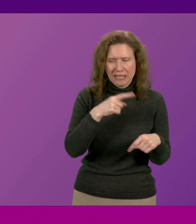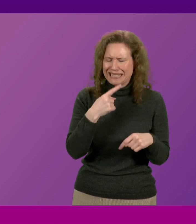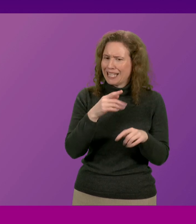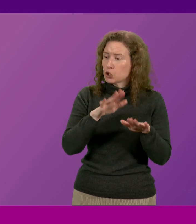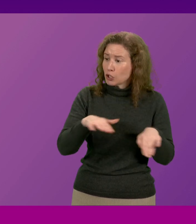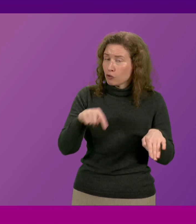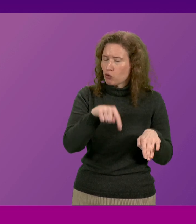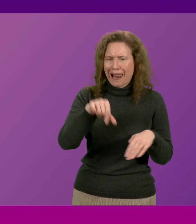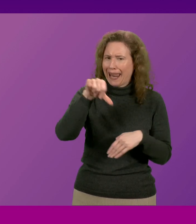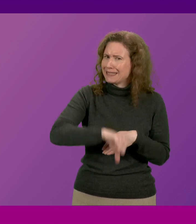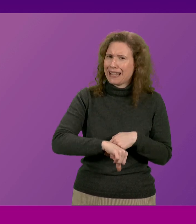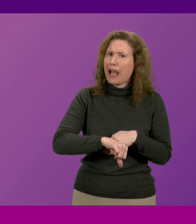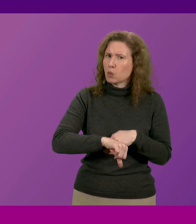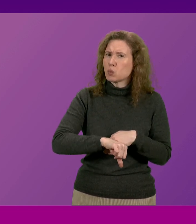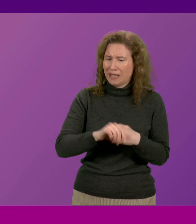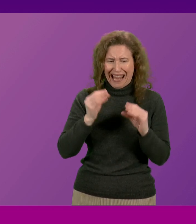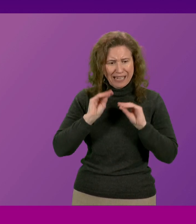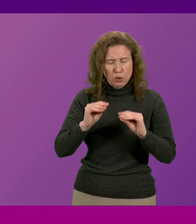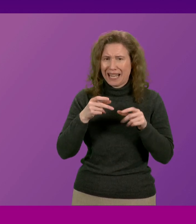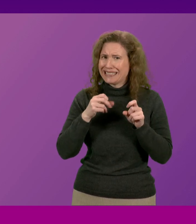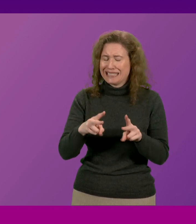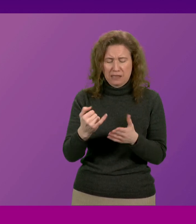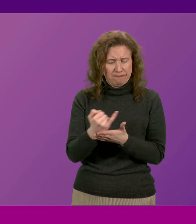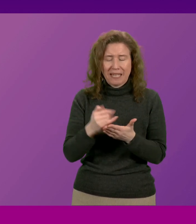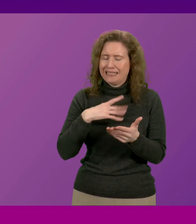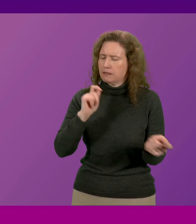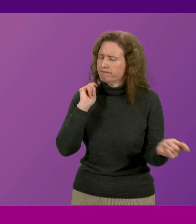are being let down” by an education system that needs “radical reform”.